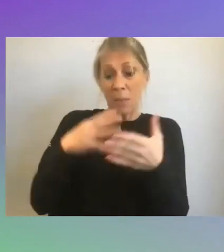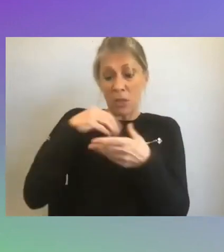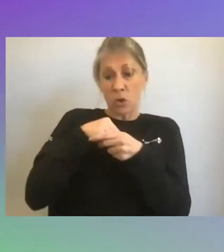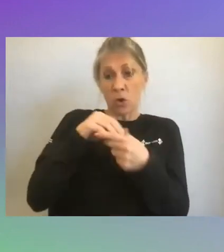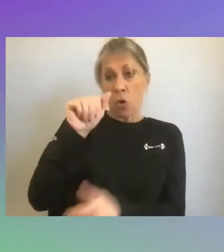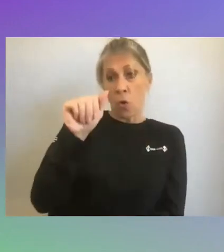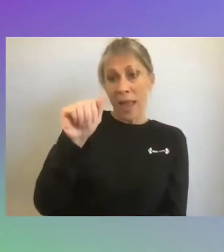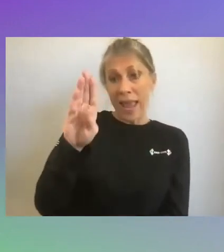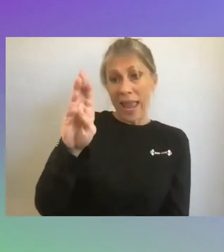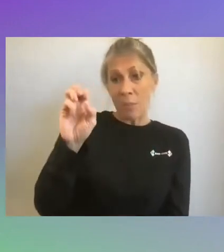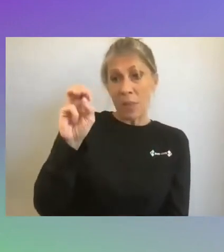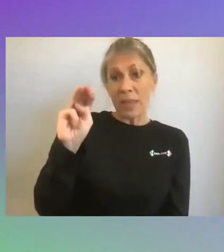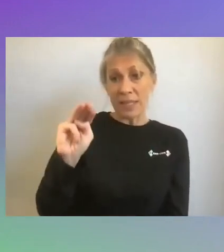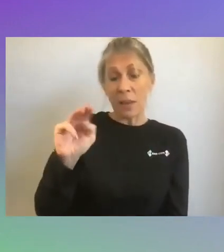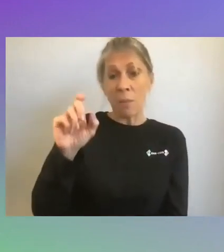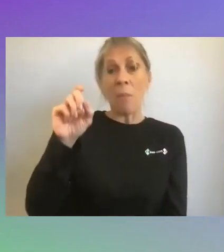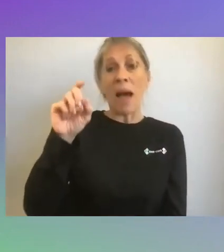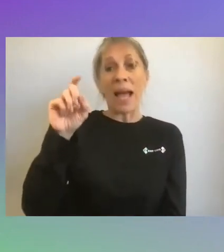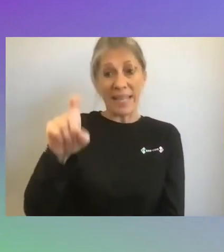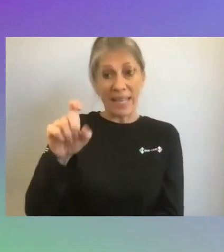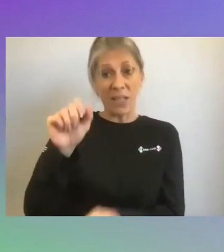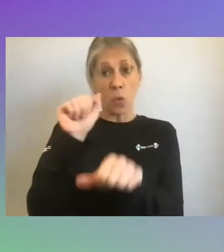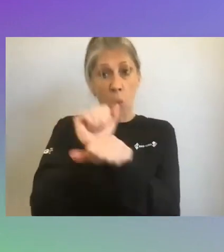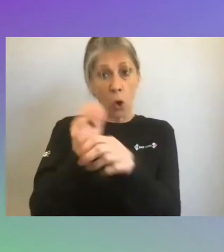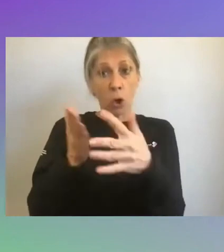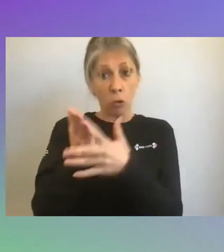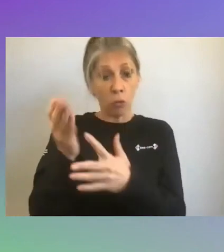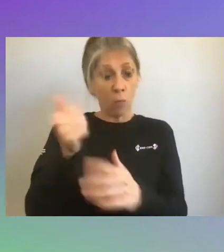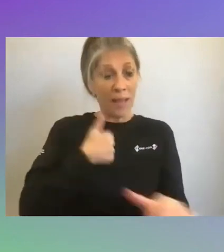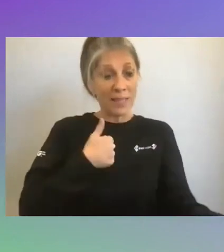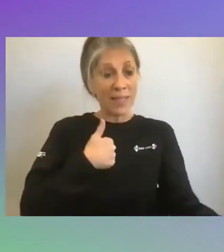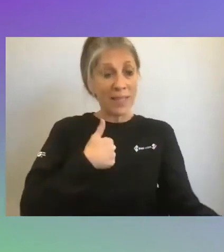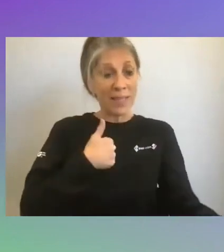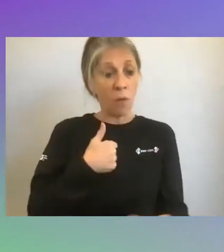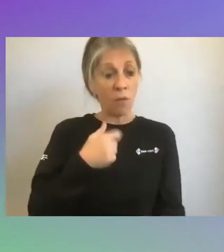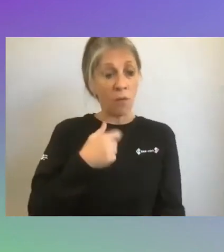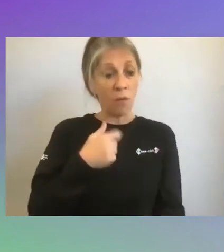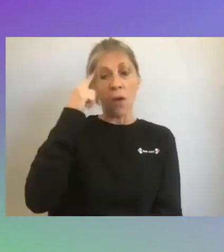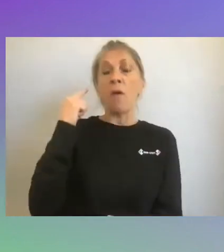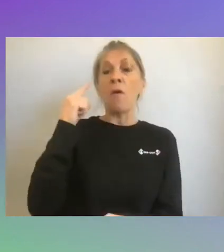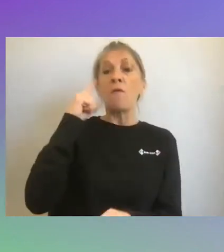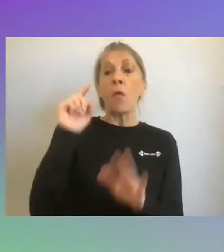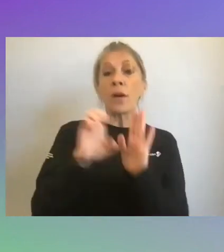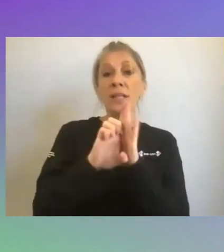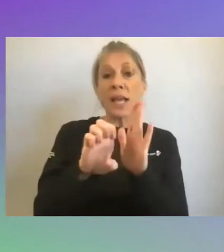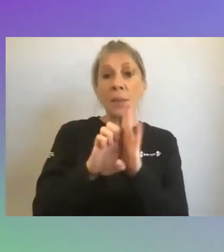I needed to work through myself if, um, for instance, I had a